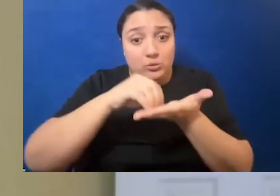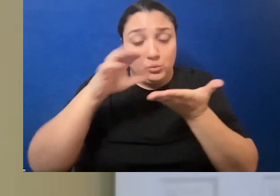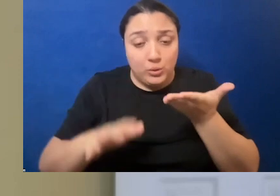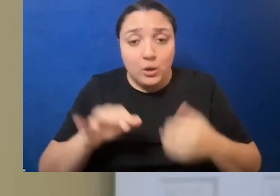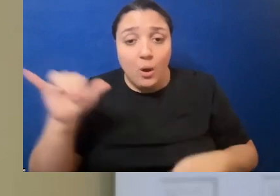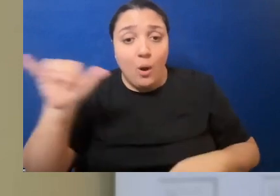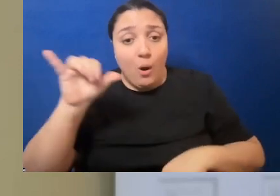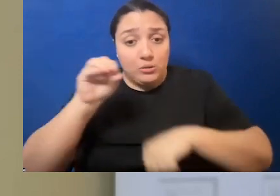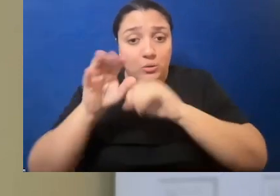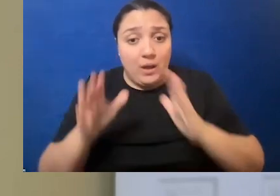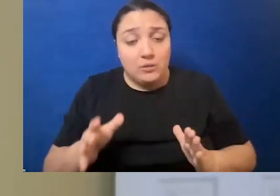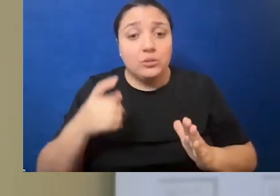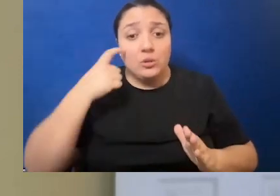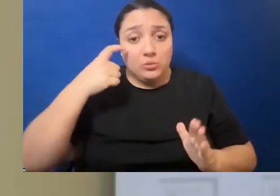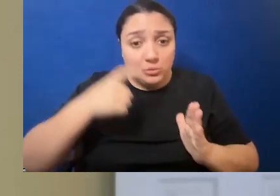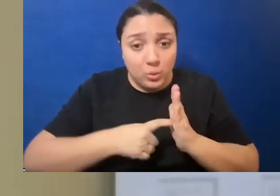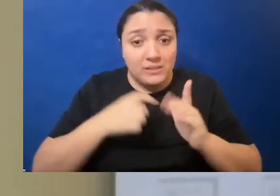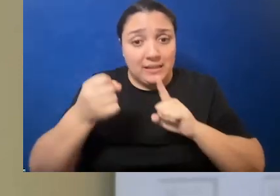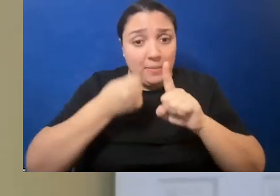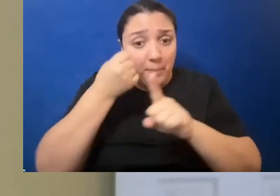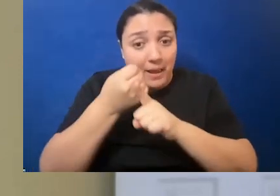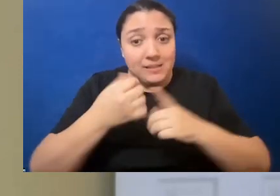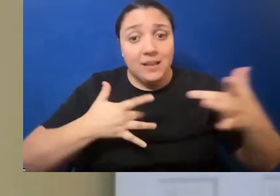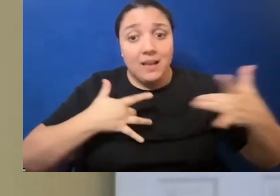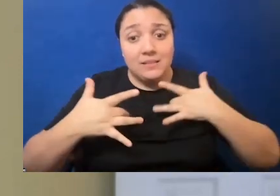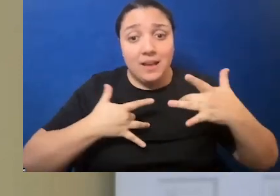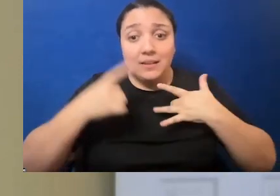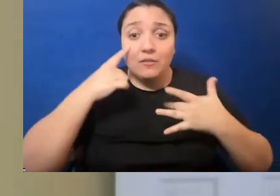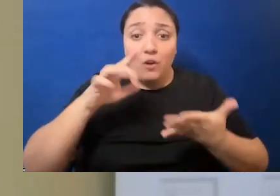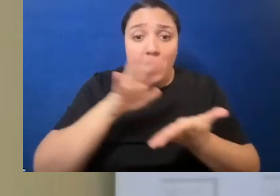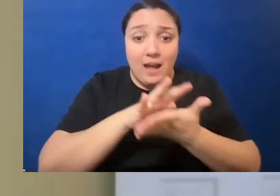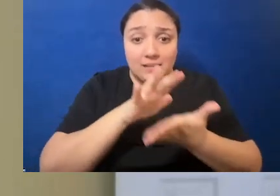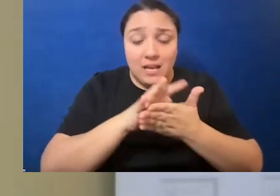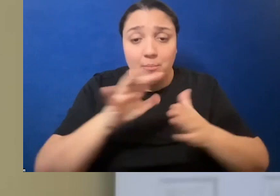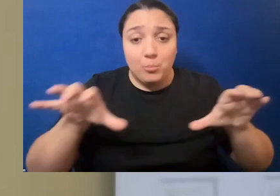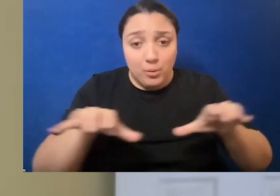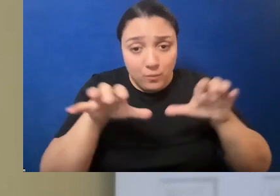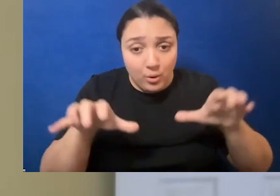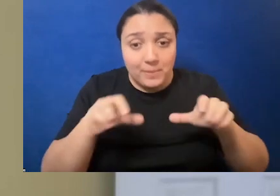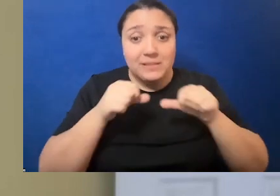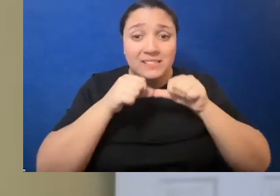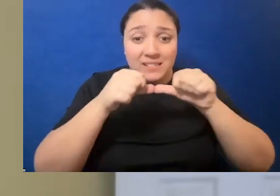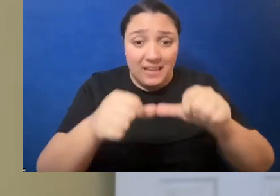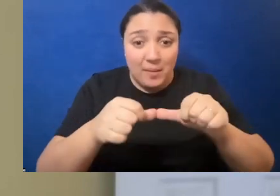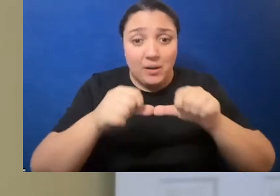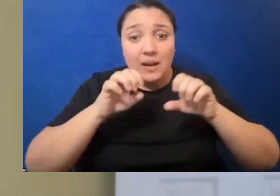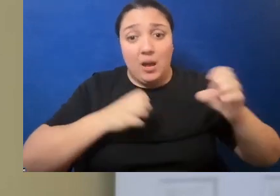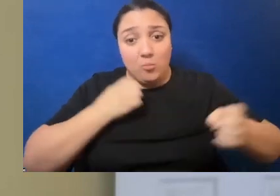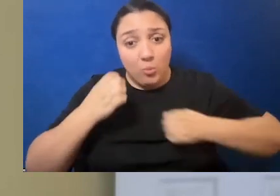COUNSELORS NOTED THE NEGATIVE IMPACTS OF ANXIETY ON ACADEMIC PERFORMANCE AND STAMINA,